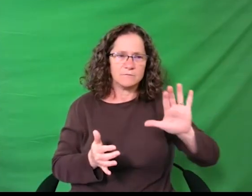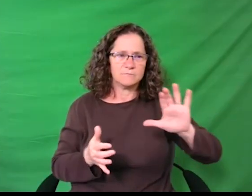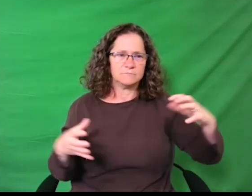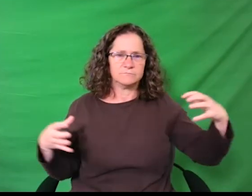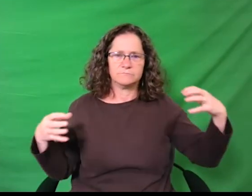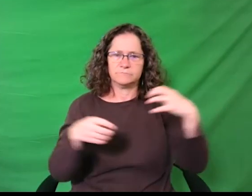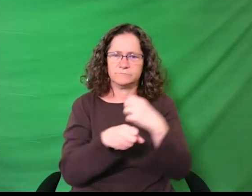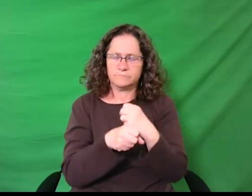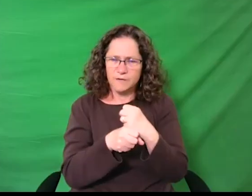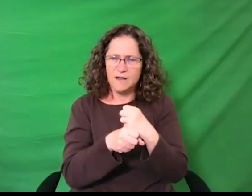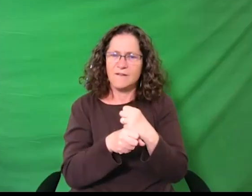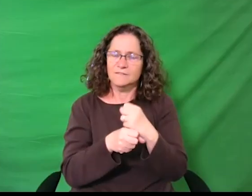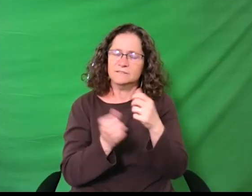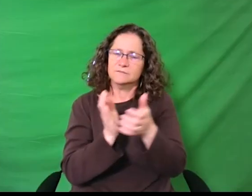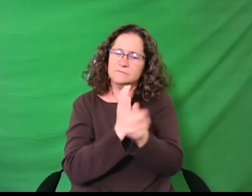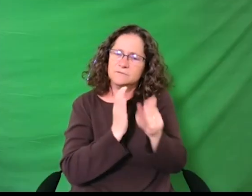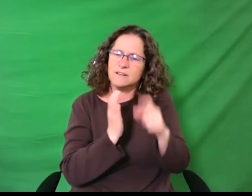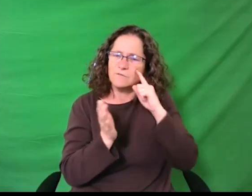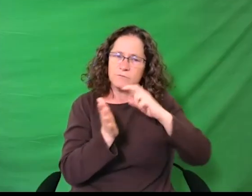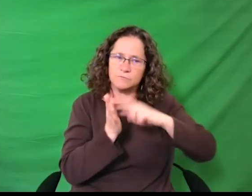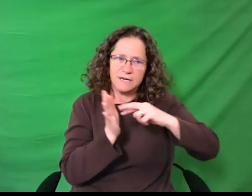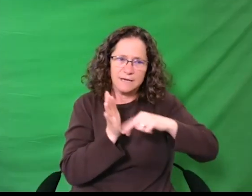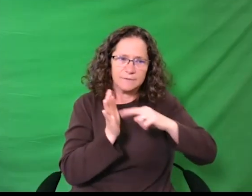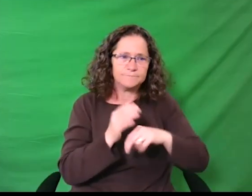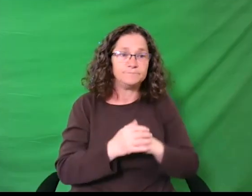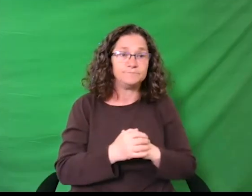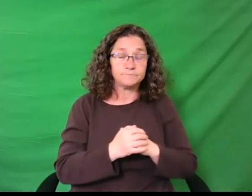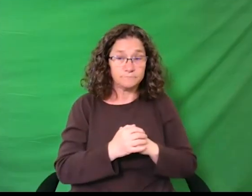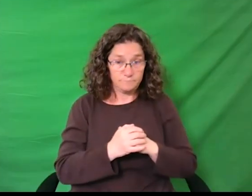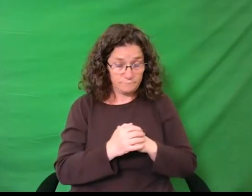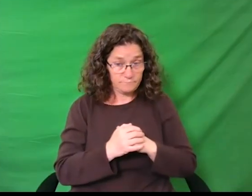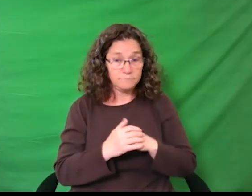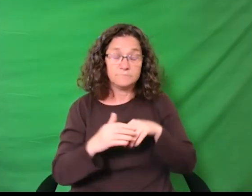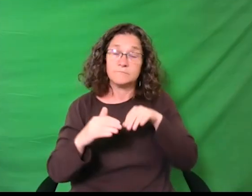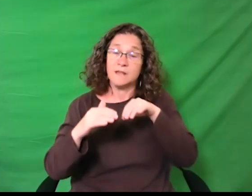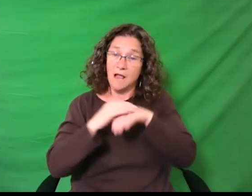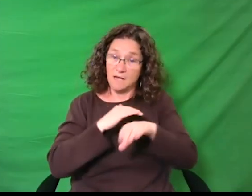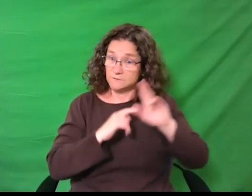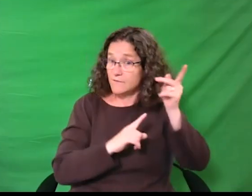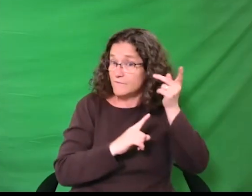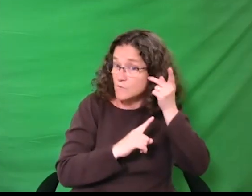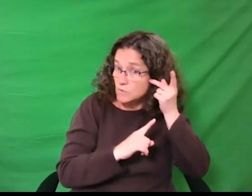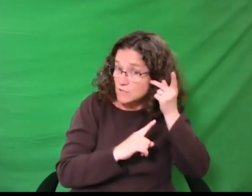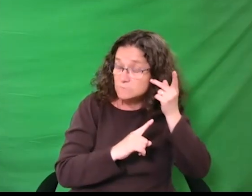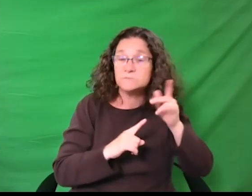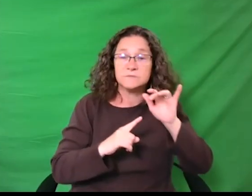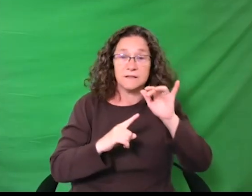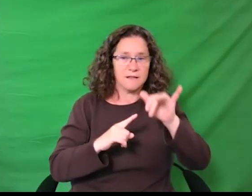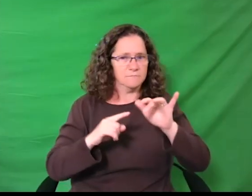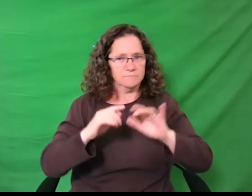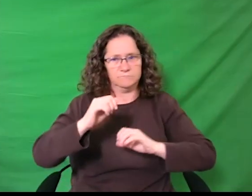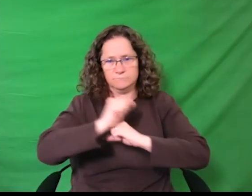Access to the basic building blocks of spoken language, phonemes, phonemic awareness is critical to learning to read.